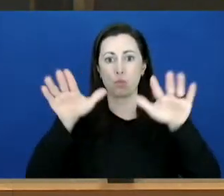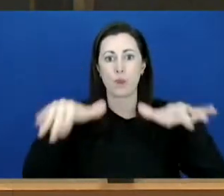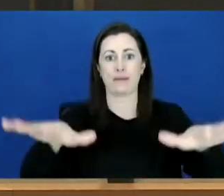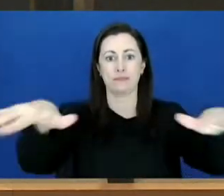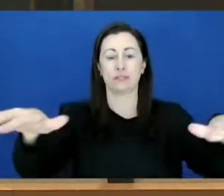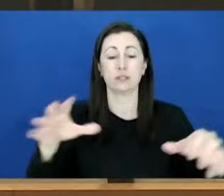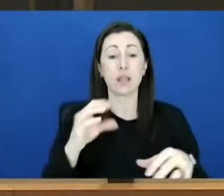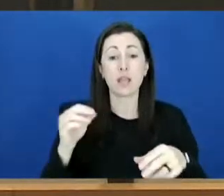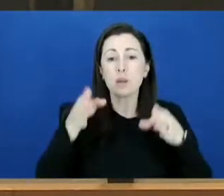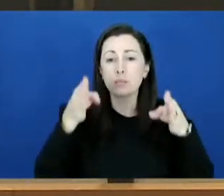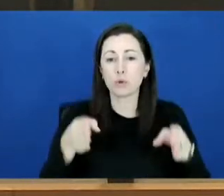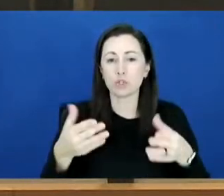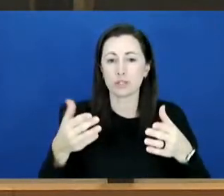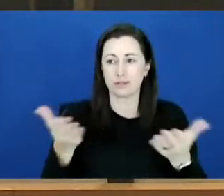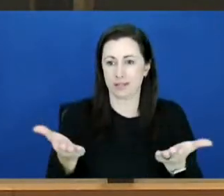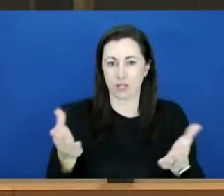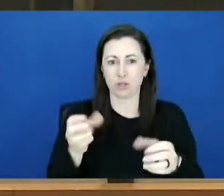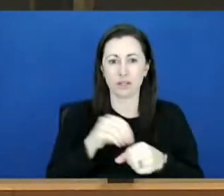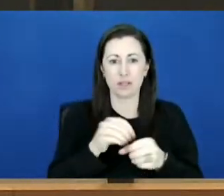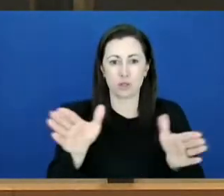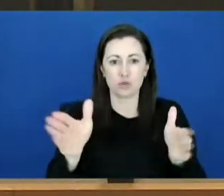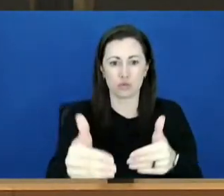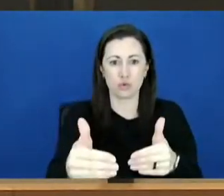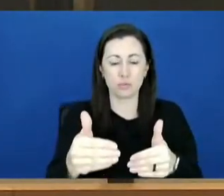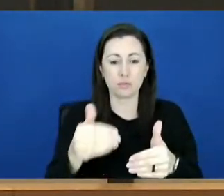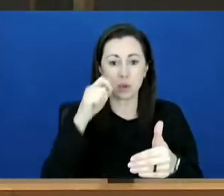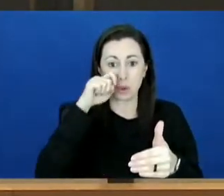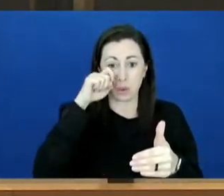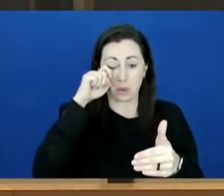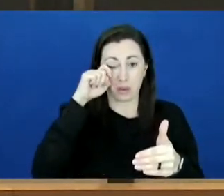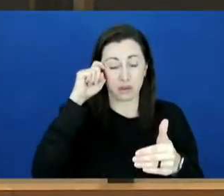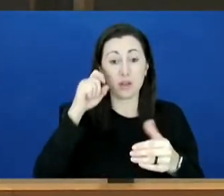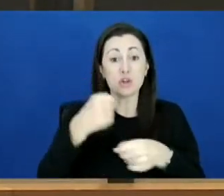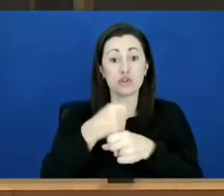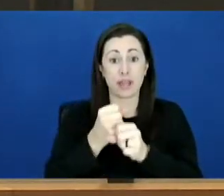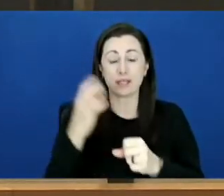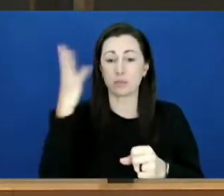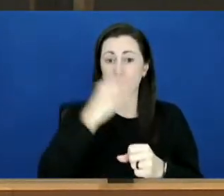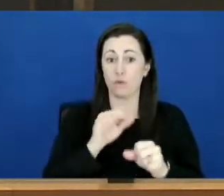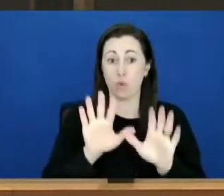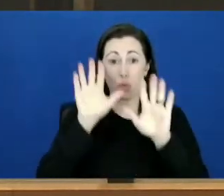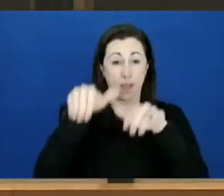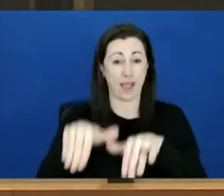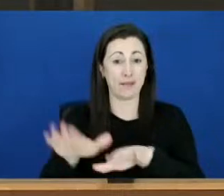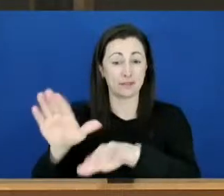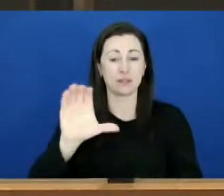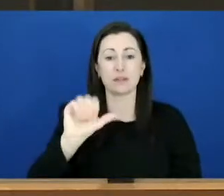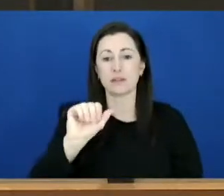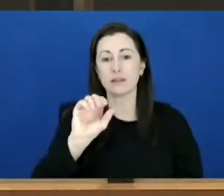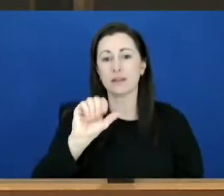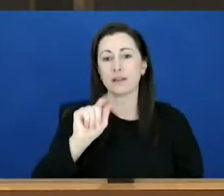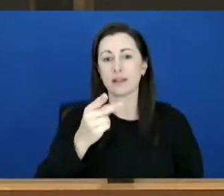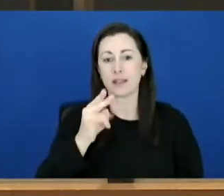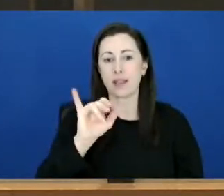THAT BECOME WAVES AND SOMEONE IN